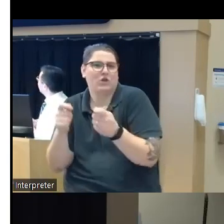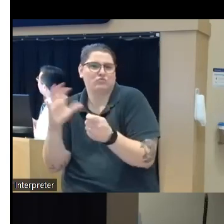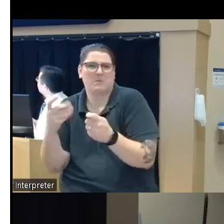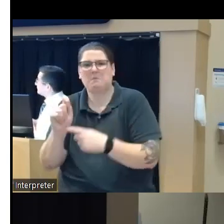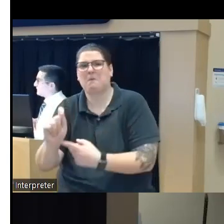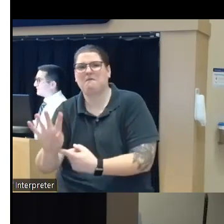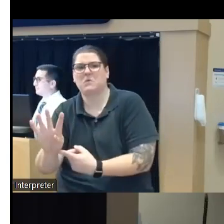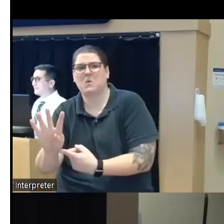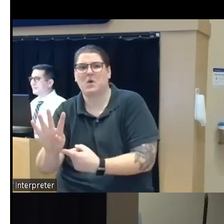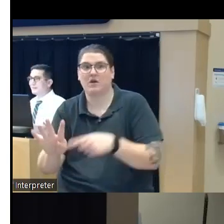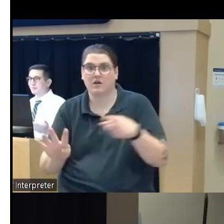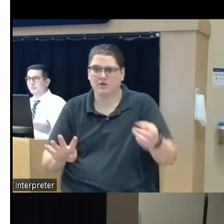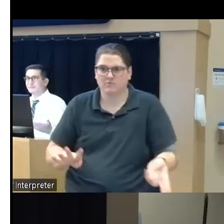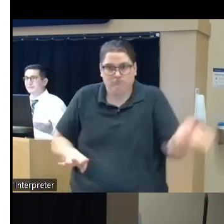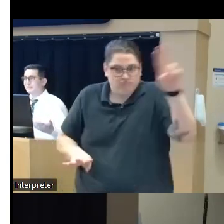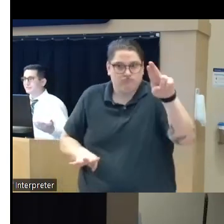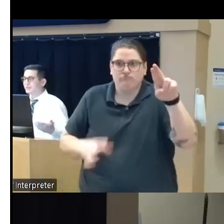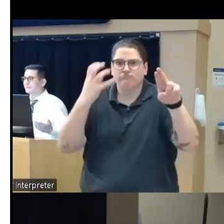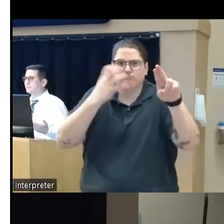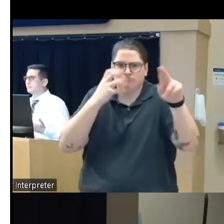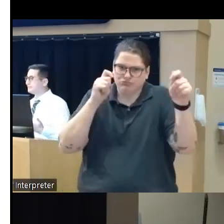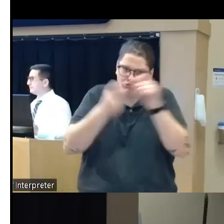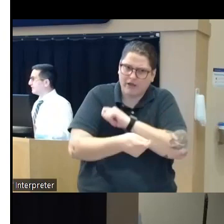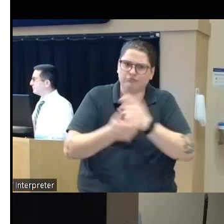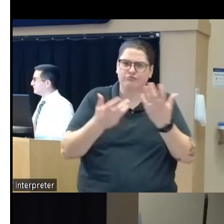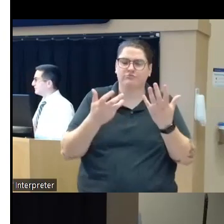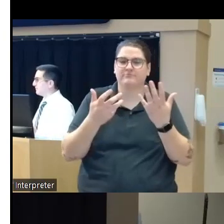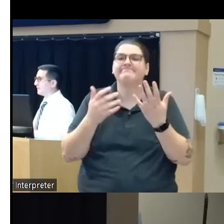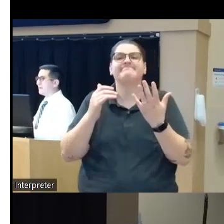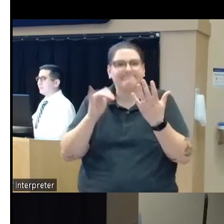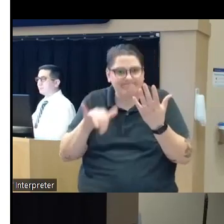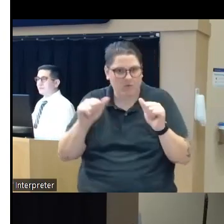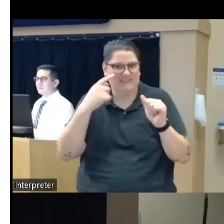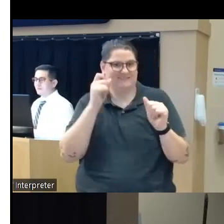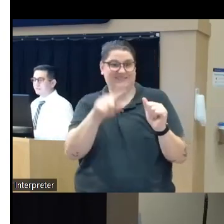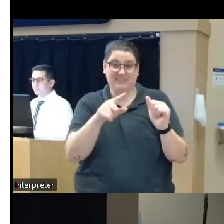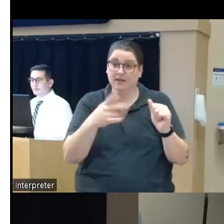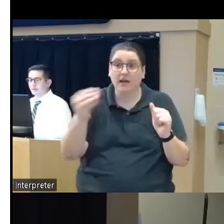a significant increase in change and so this is something that you can see by repeatedly measuring